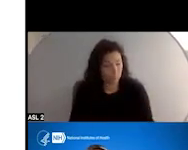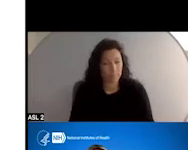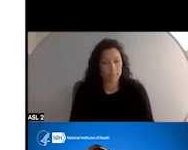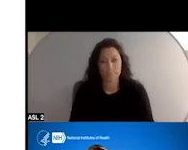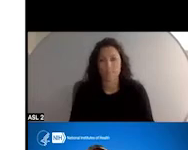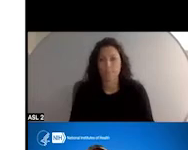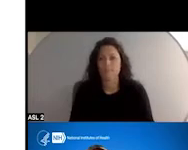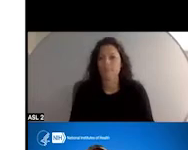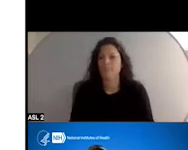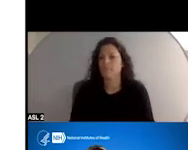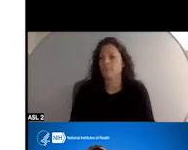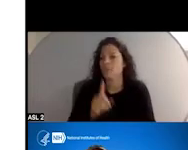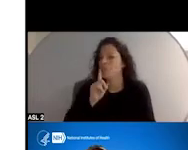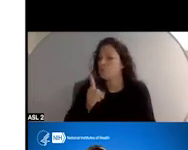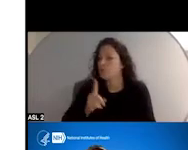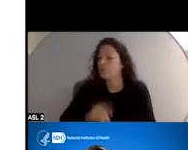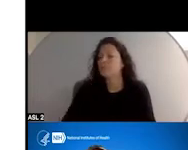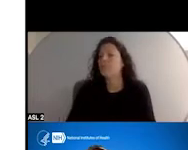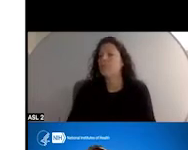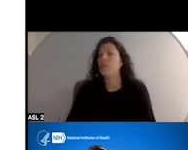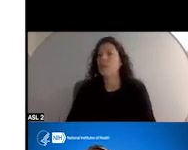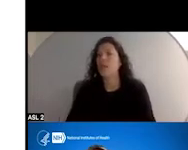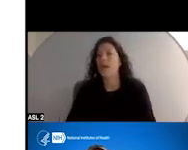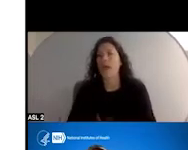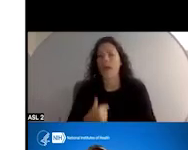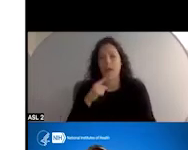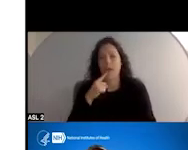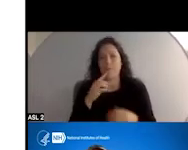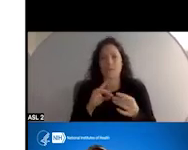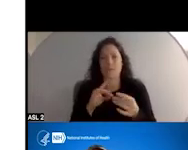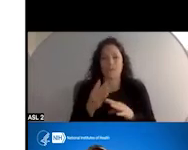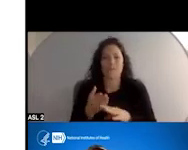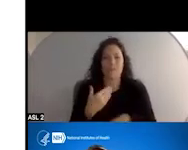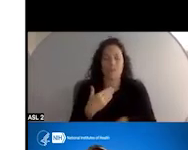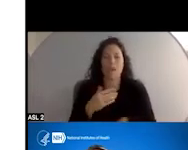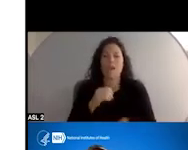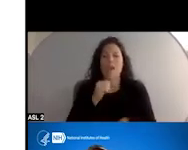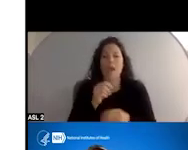Julia Slutsman: Sure, so I mentioned earlier that noncompliance could result in -